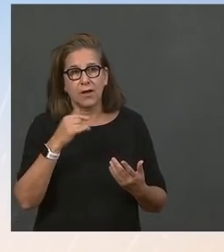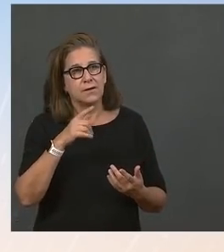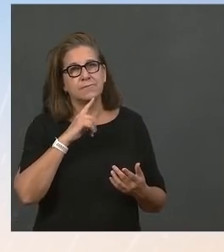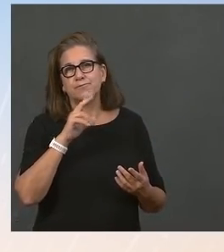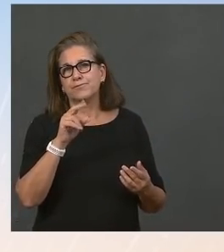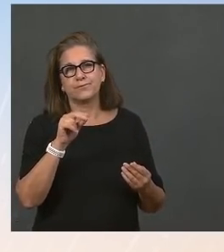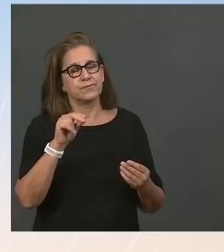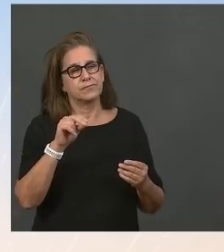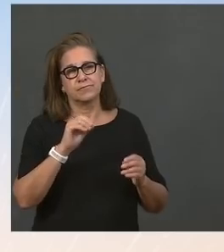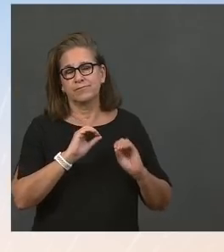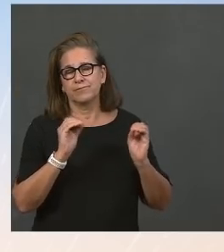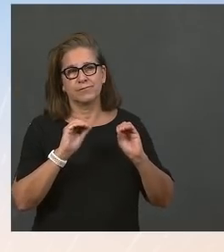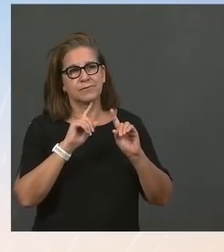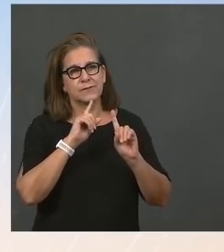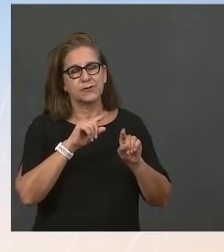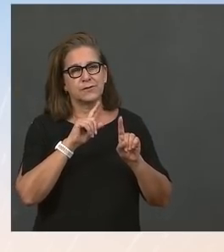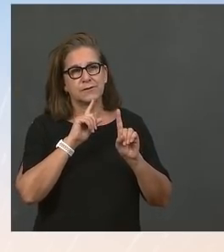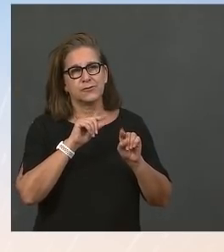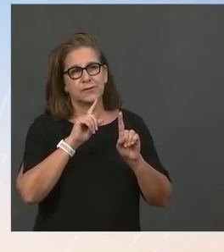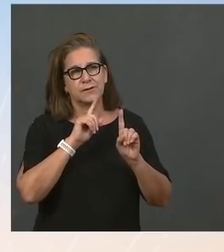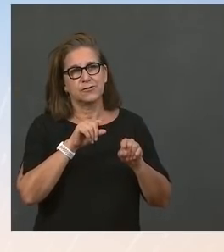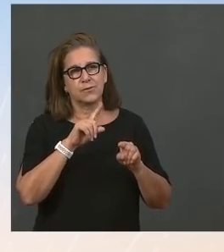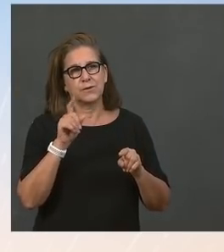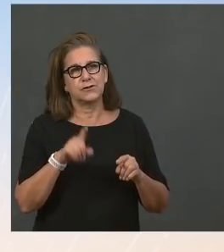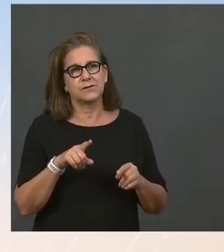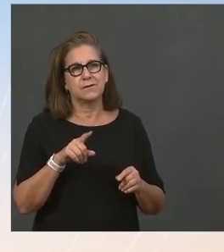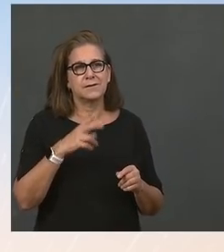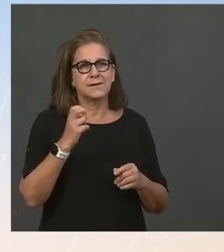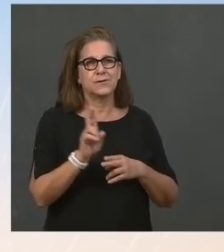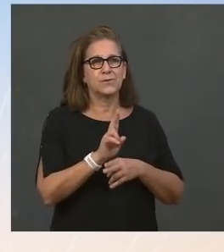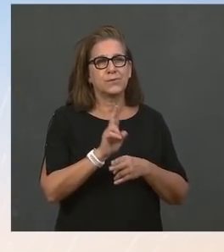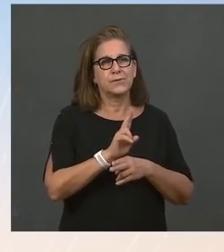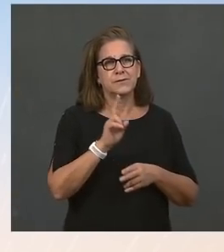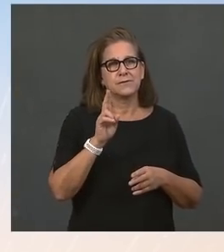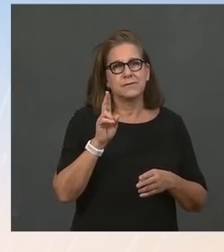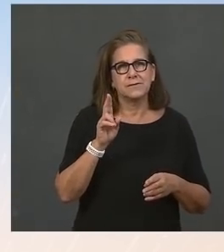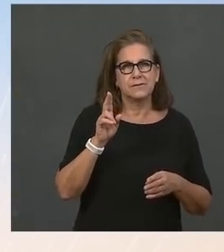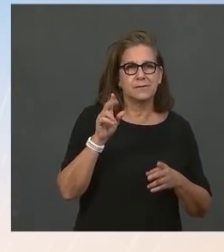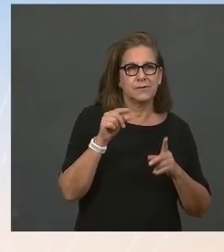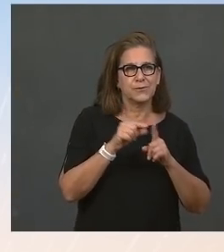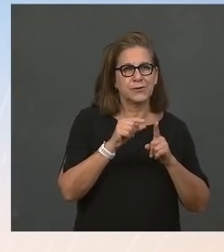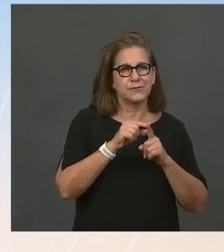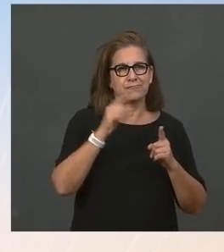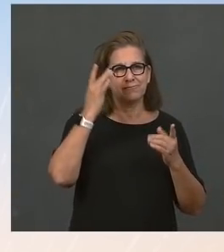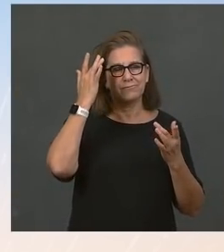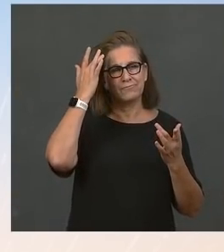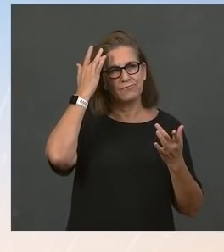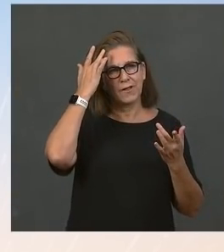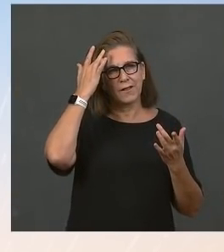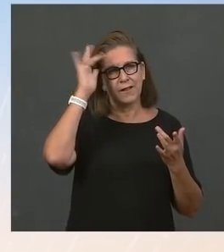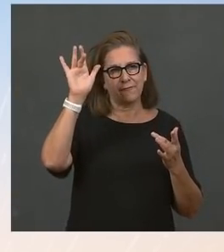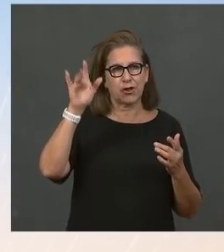which he has used many times in the past to describe the Vice President, to describe Rahm Emanuel. It's a point of endearment from him.